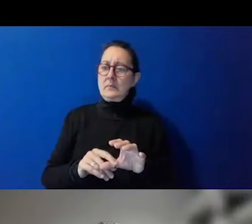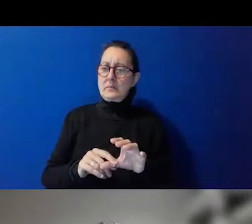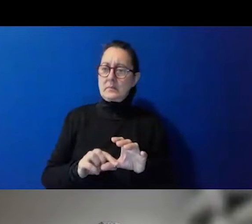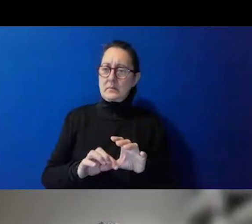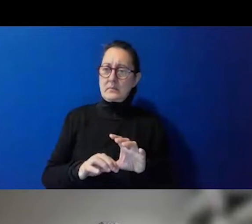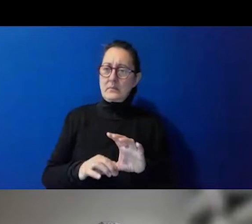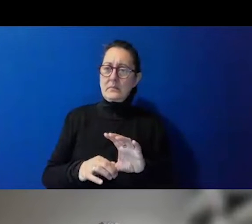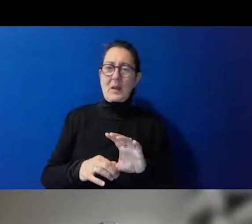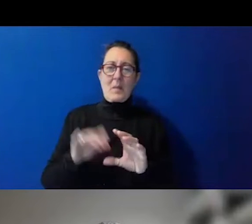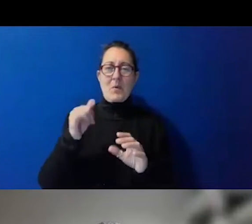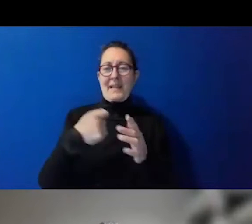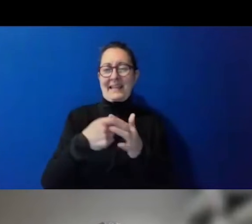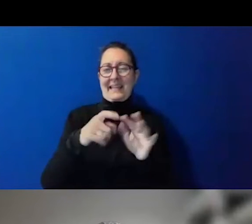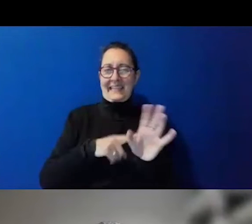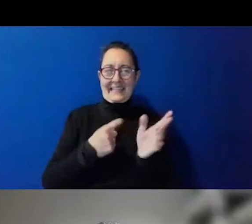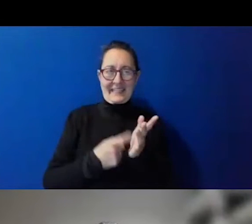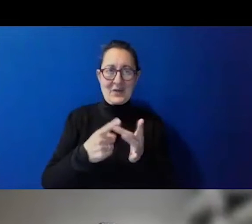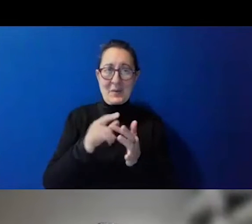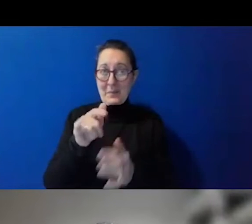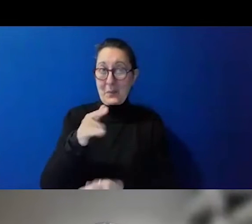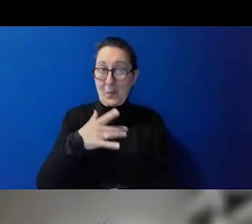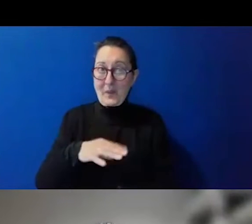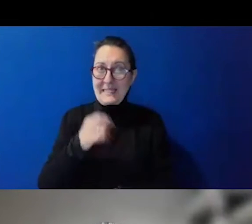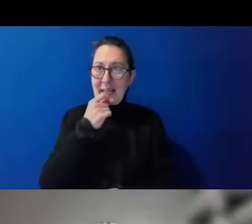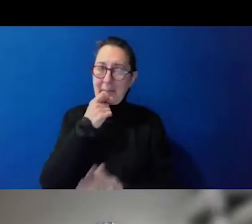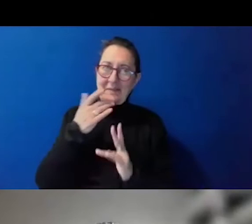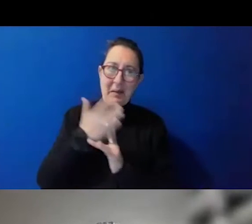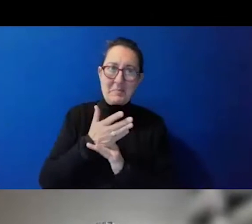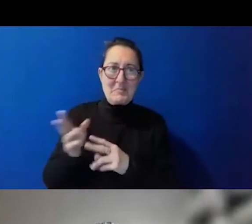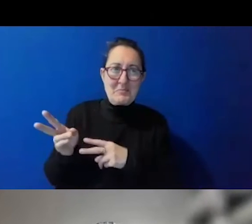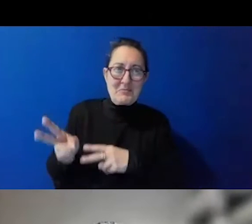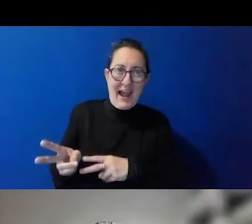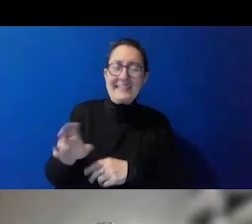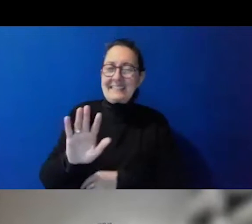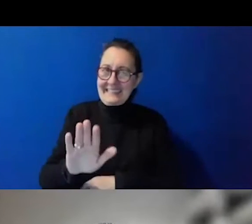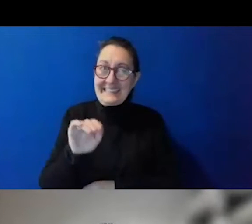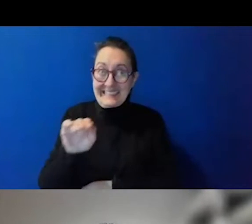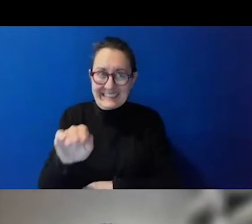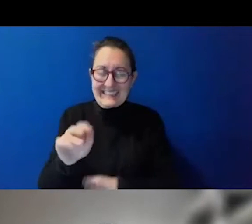to break Kiri but it's probably directed at you um what kind of employment law matters can people